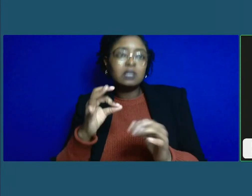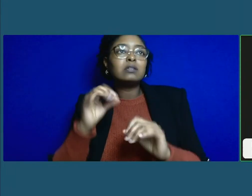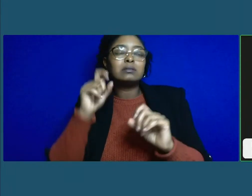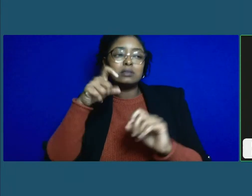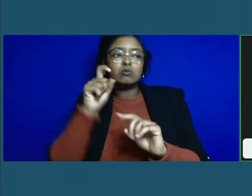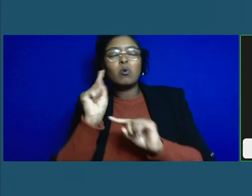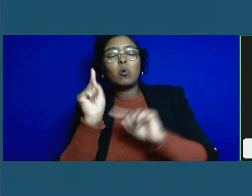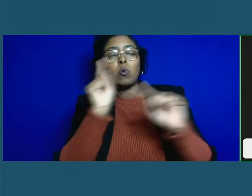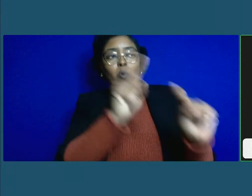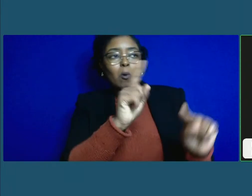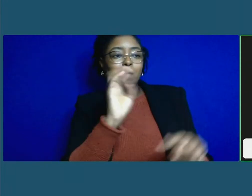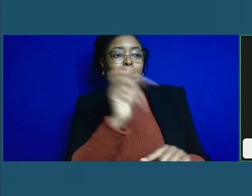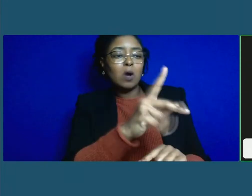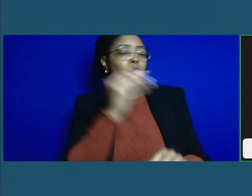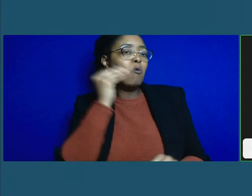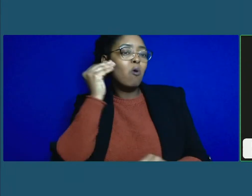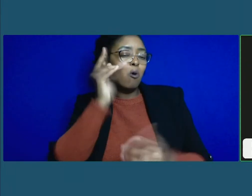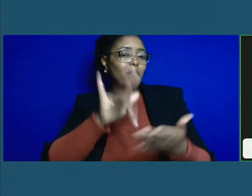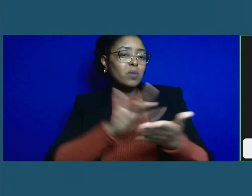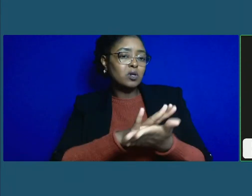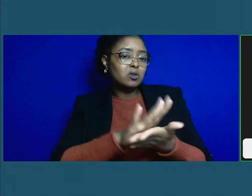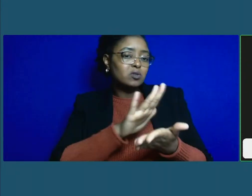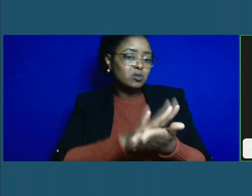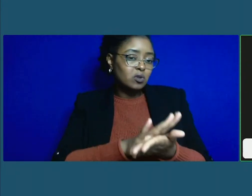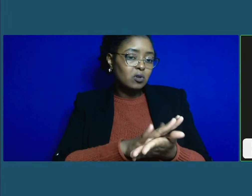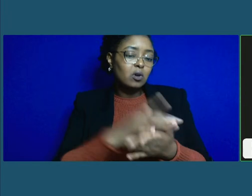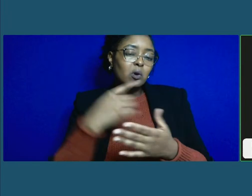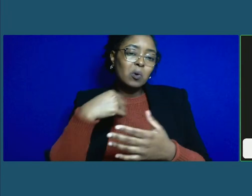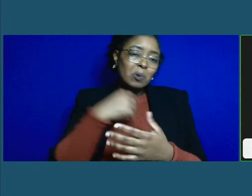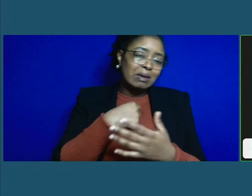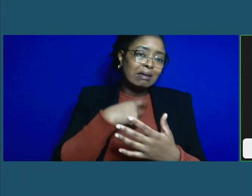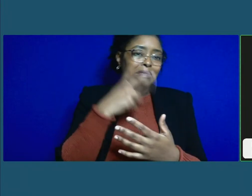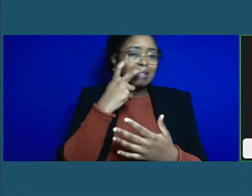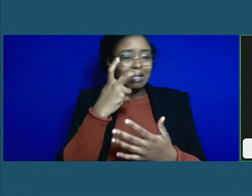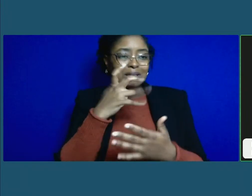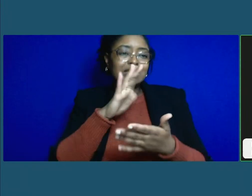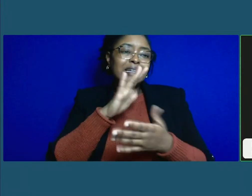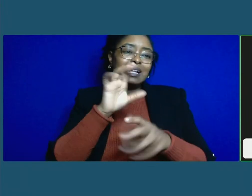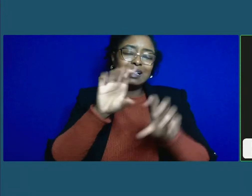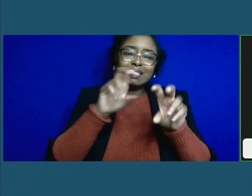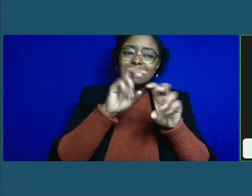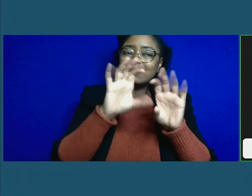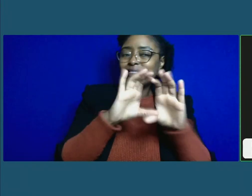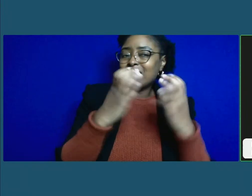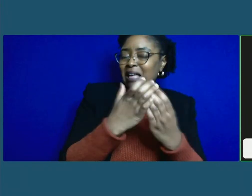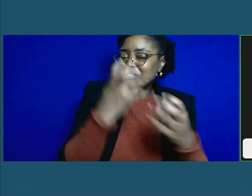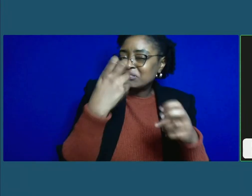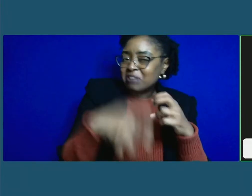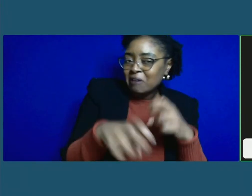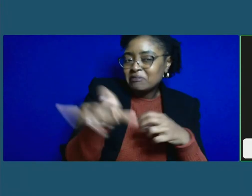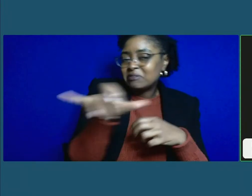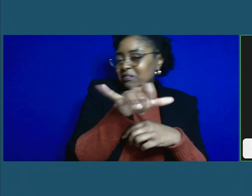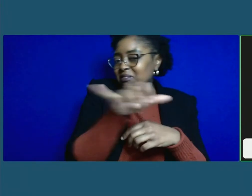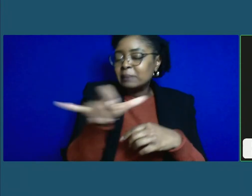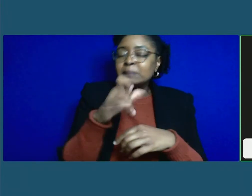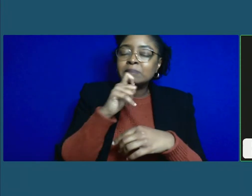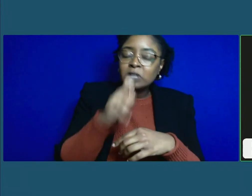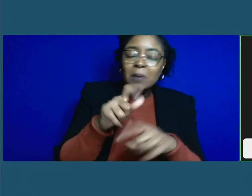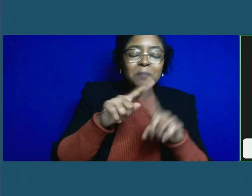had to make the hard choice to send him back to our home middle school. And even though we doubt